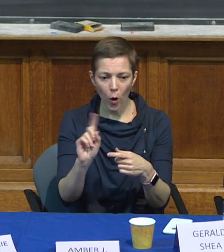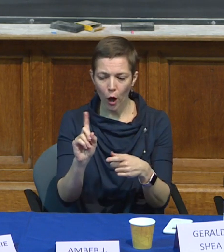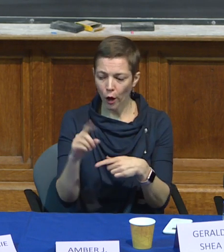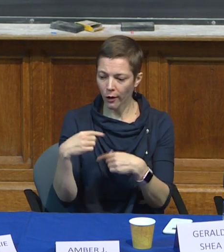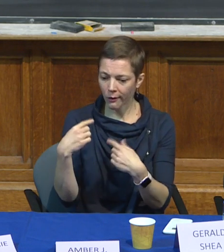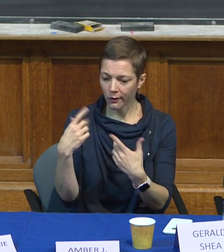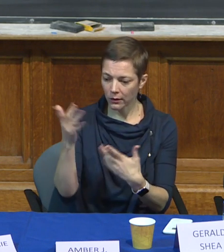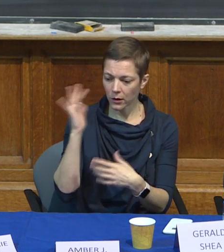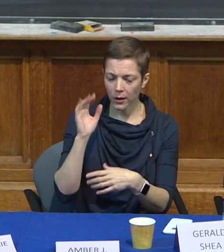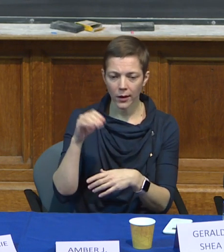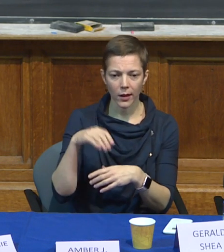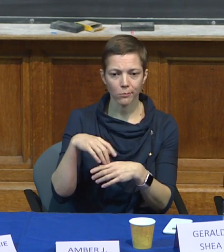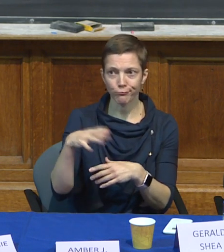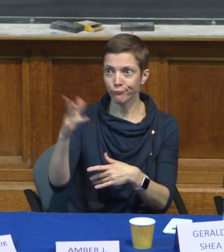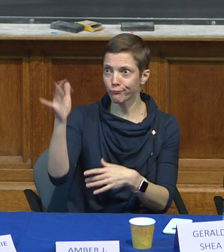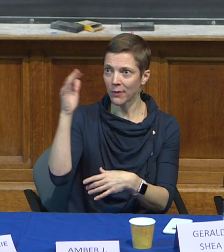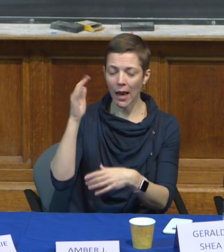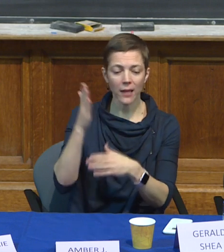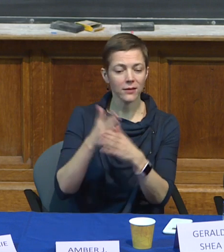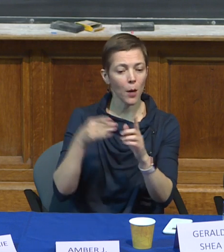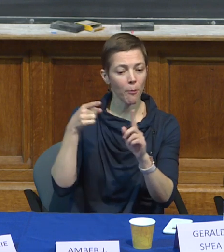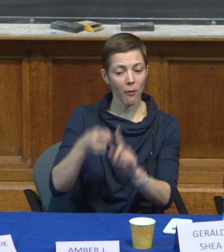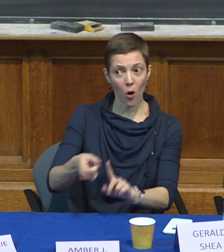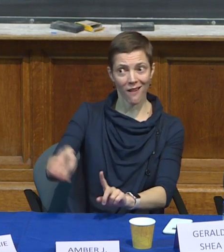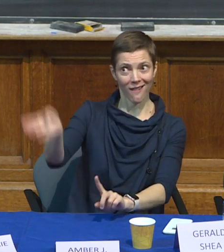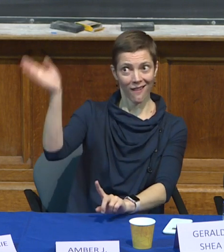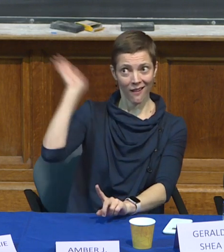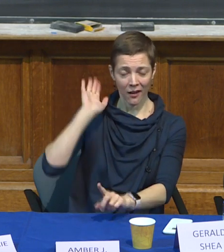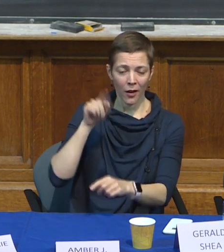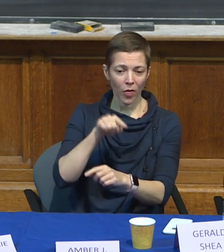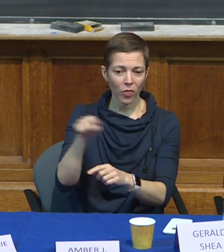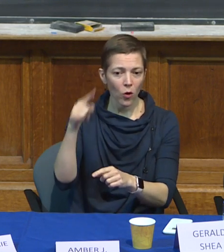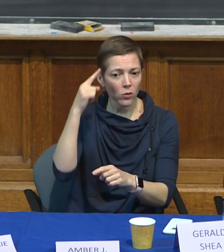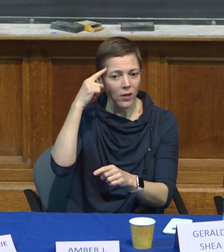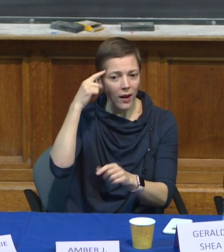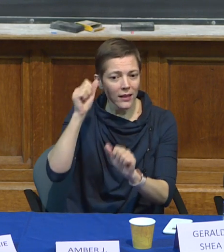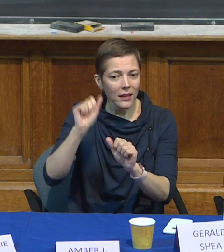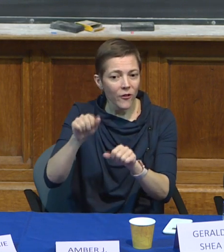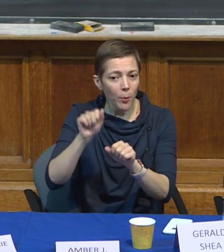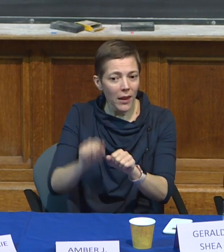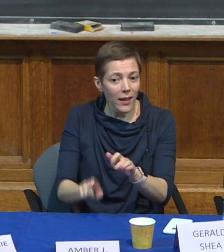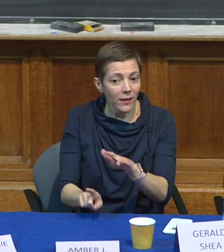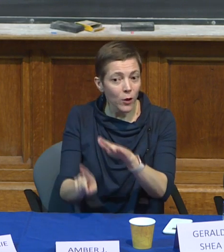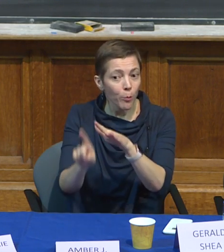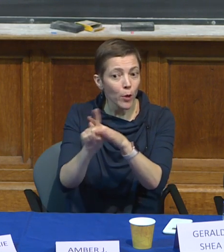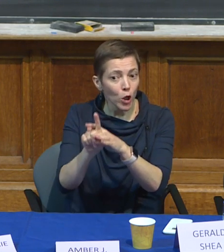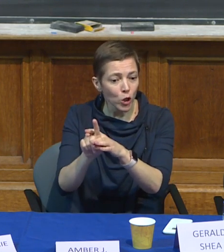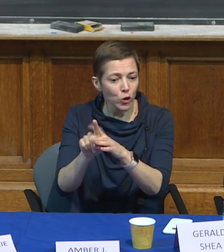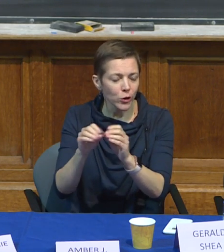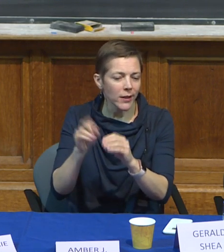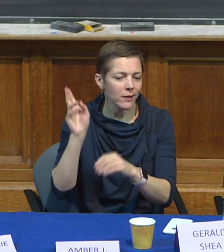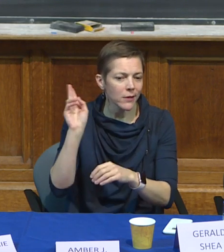so that the kind of thing you might be talking about is where long, long ago historically perhaps